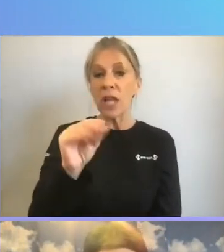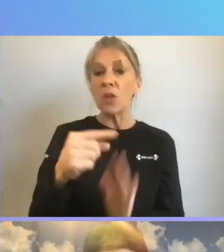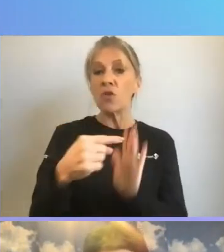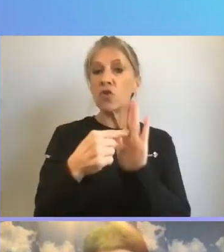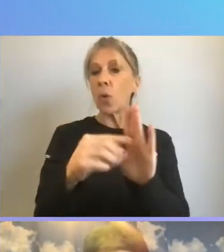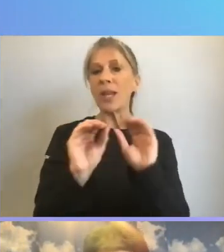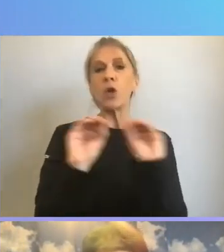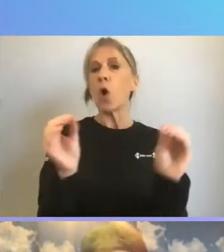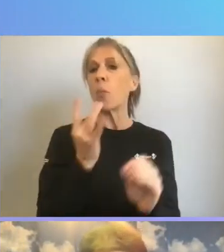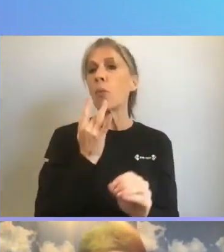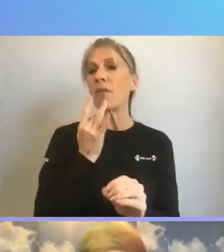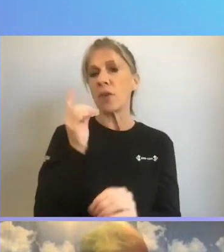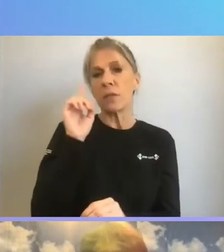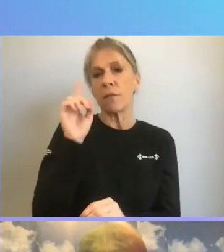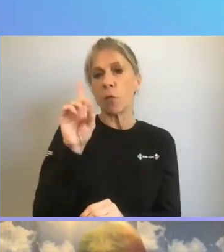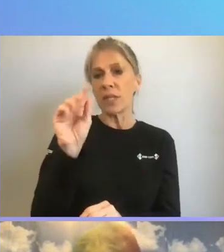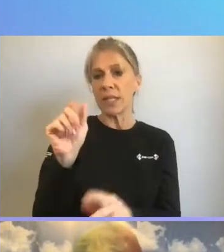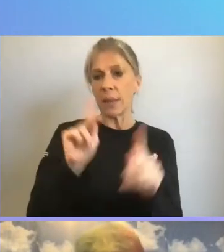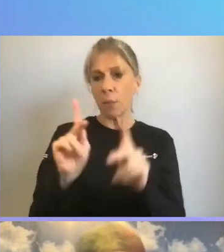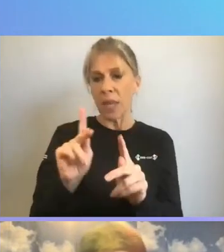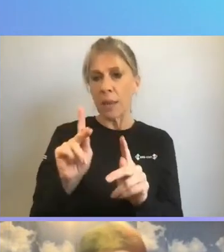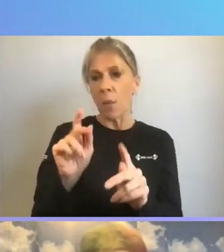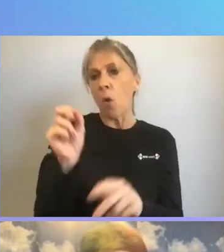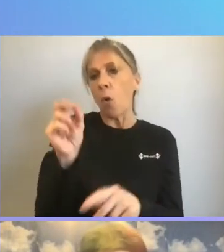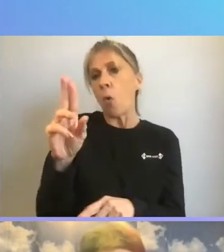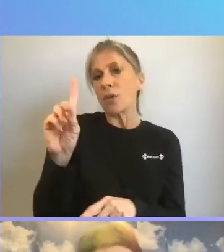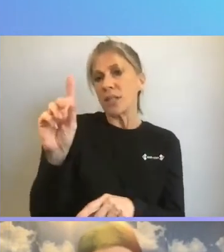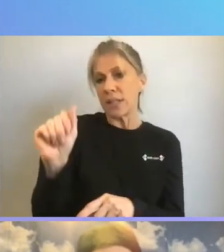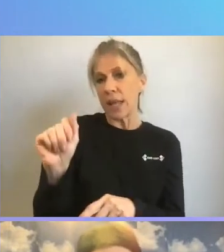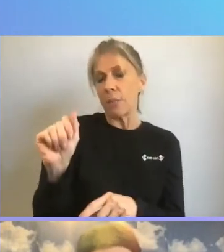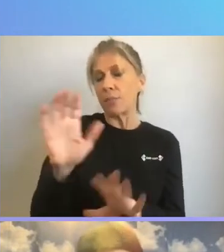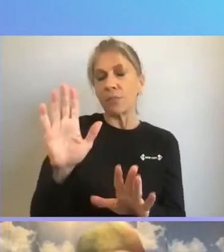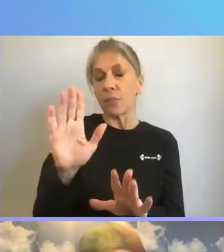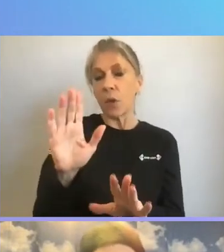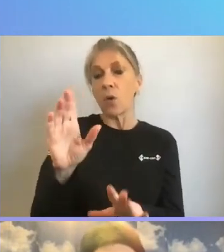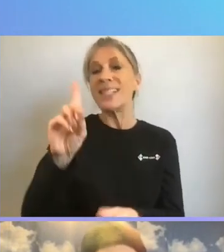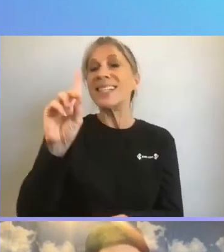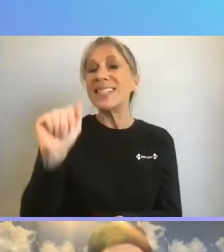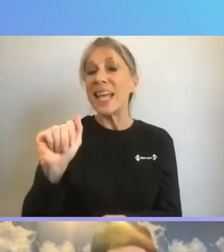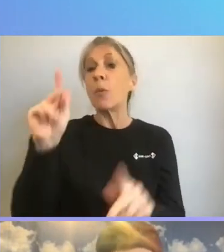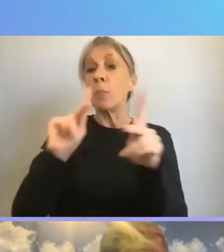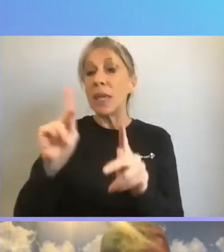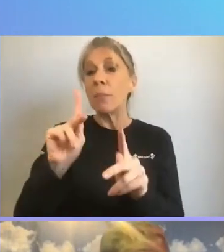disabled people or disabled people. I'm sorry, disabled